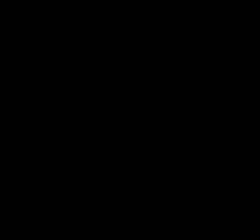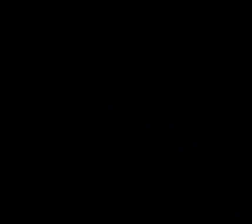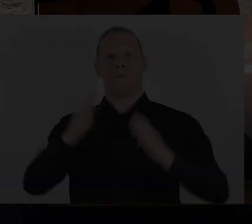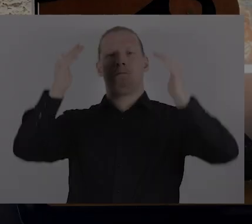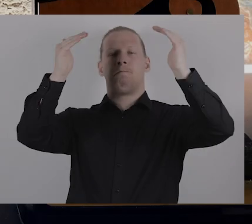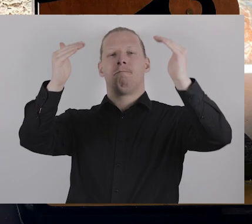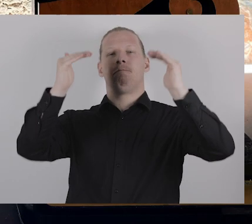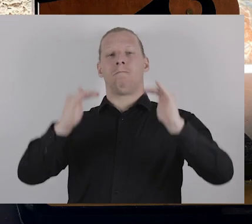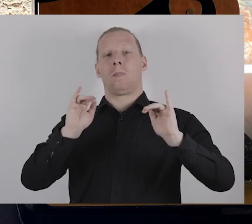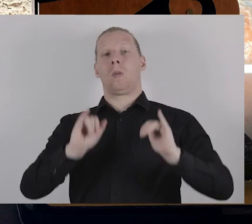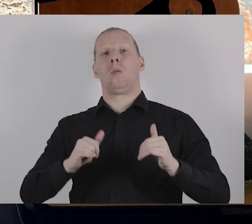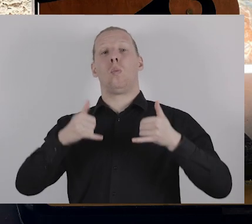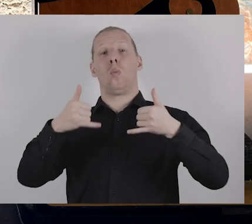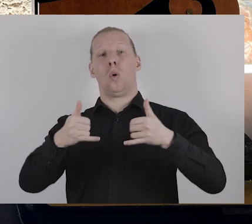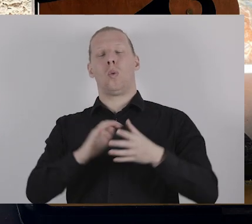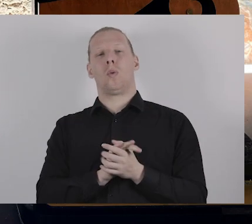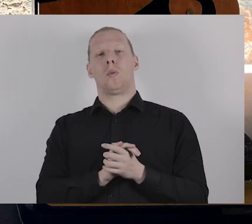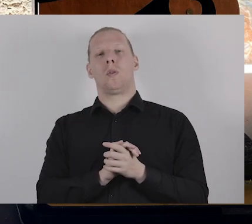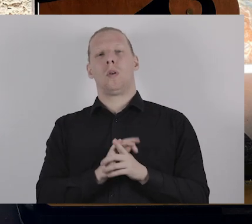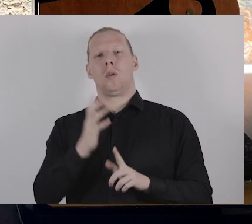IN TE REO MĀORI: The Te Matatini Award, sponsored by Te Matatini,